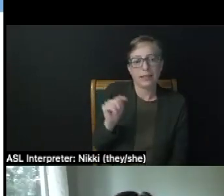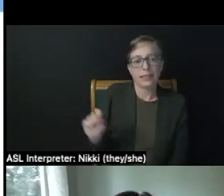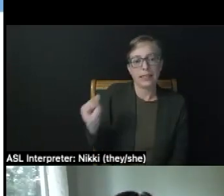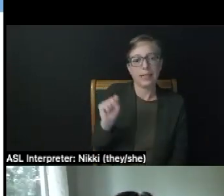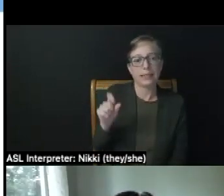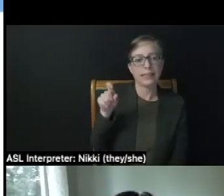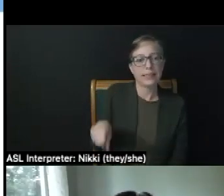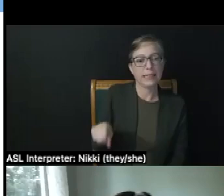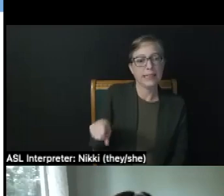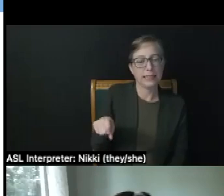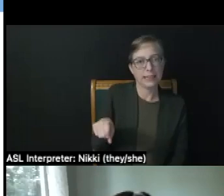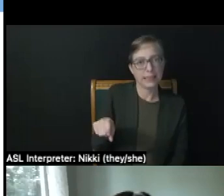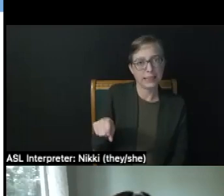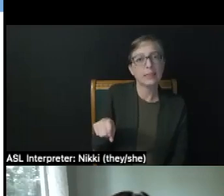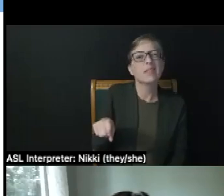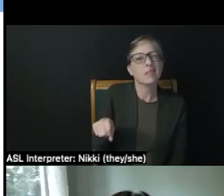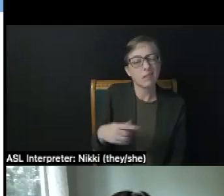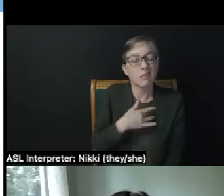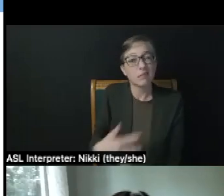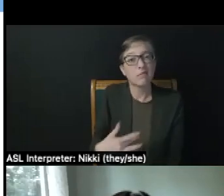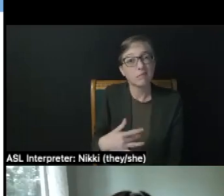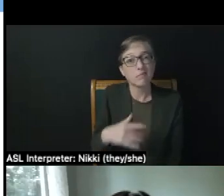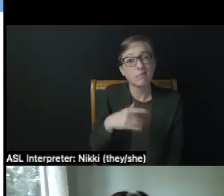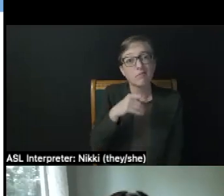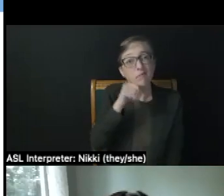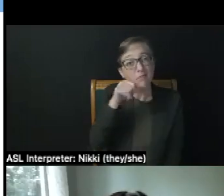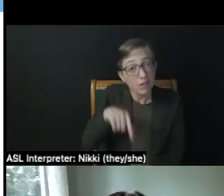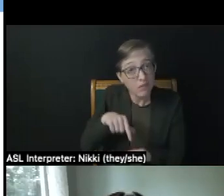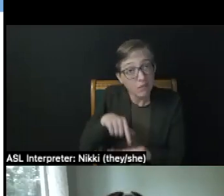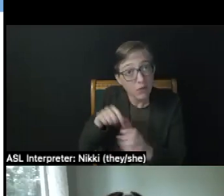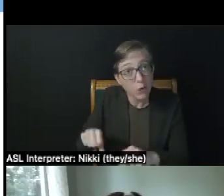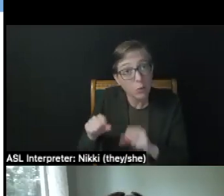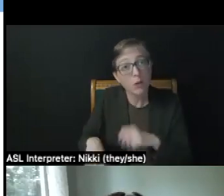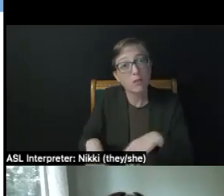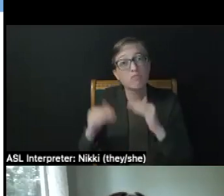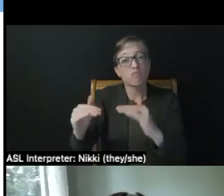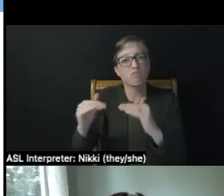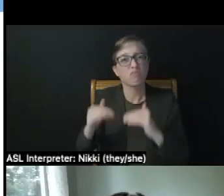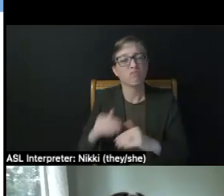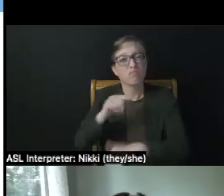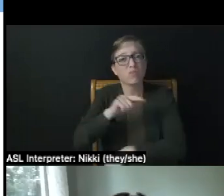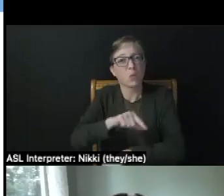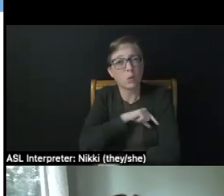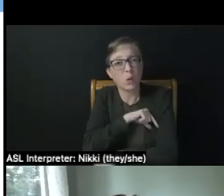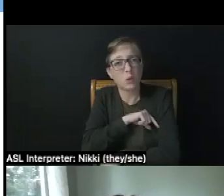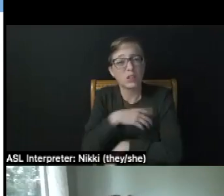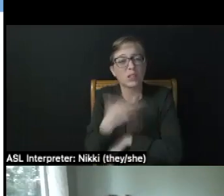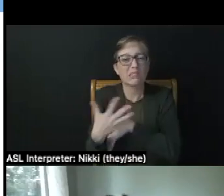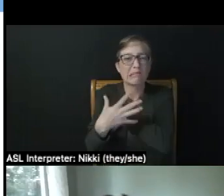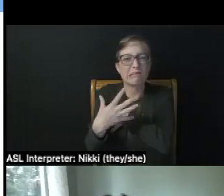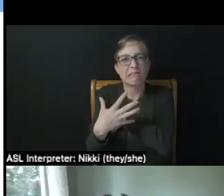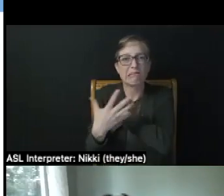poor quality and poor neighborhood situations, but also have a higher incidence of